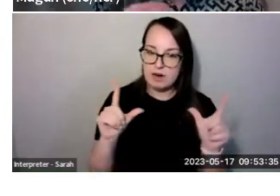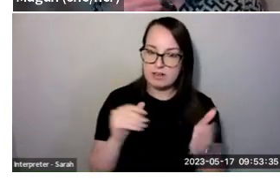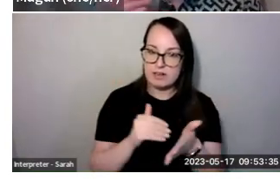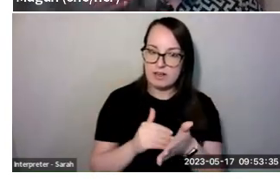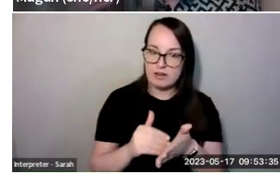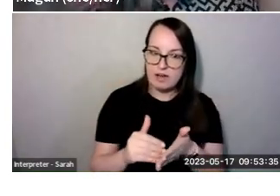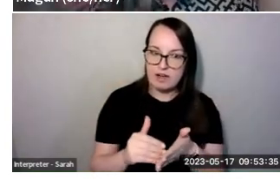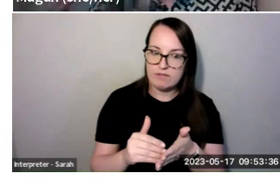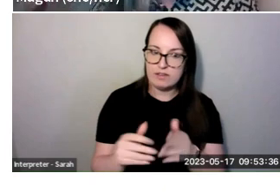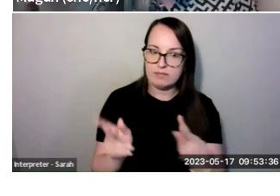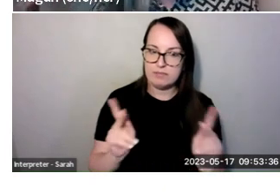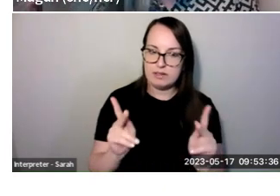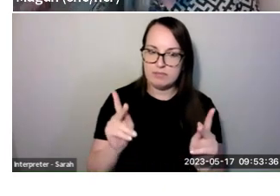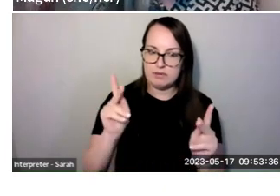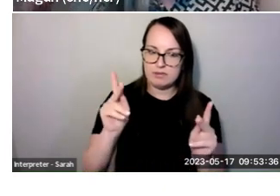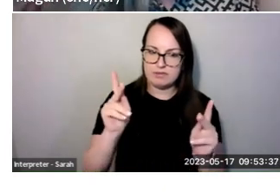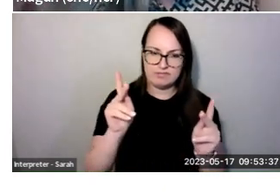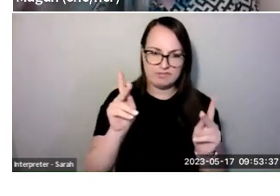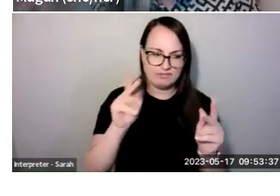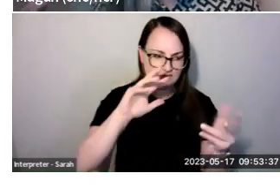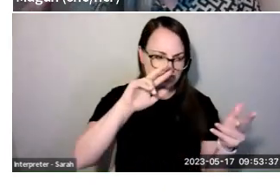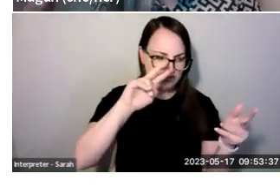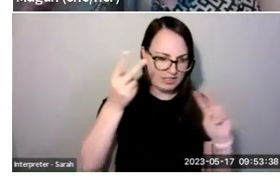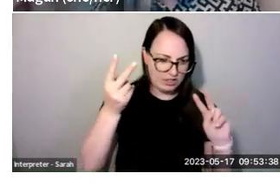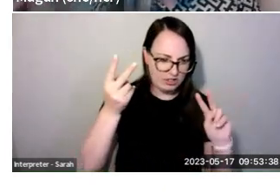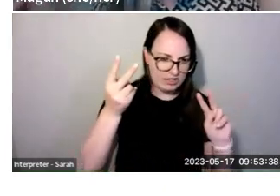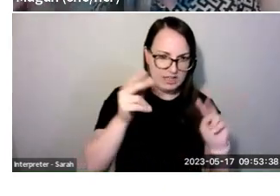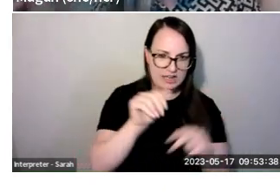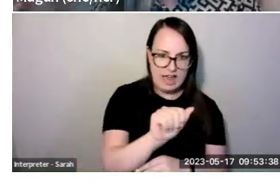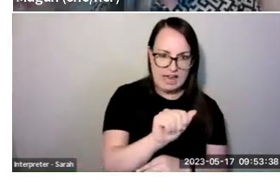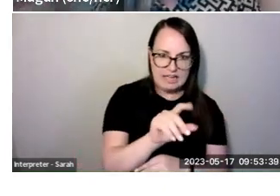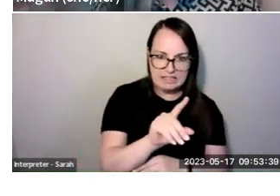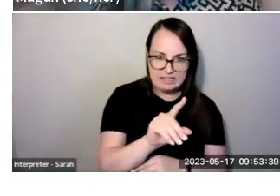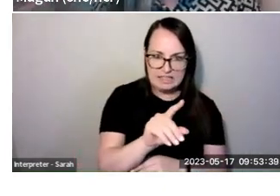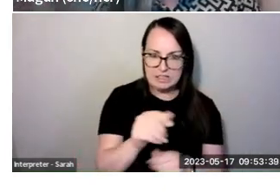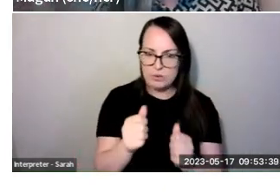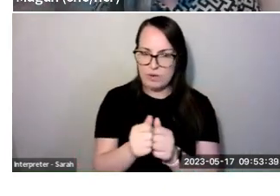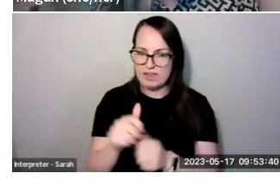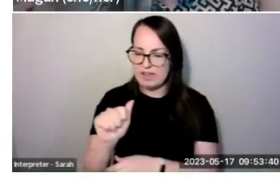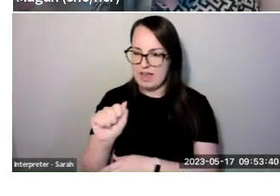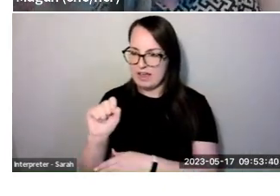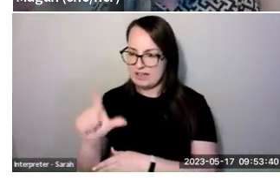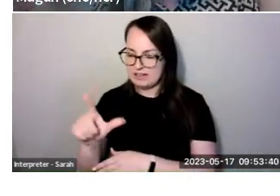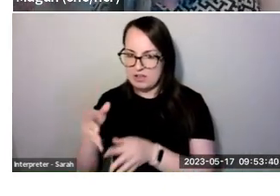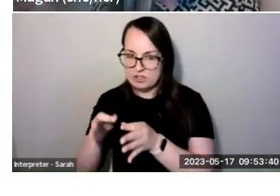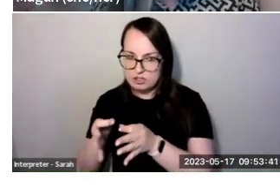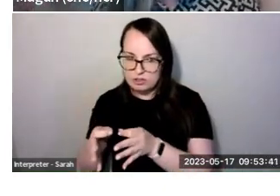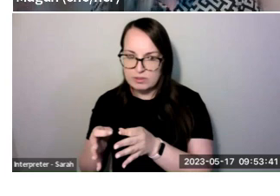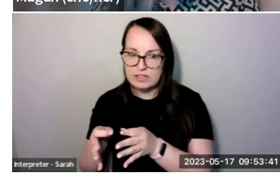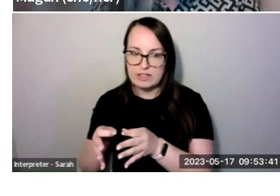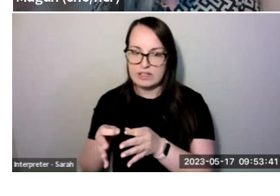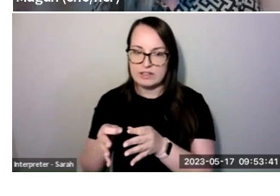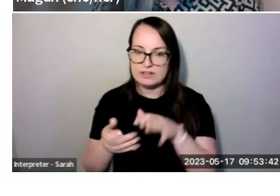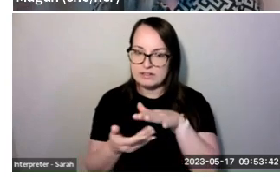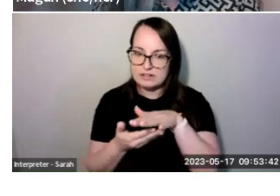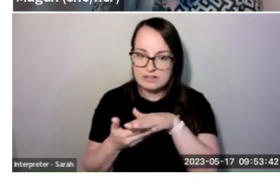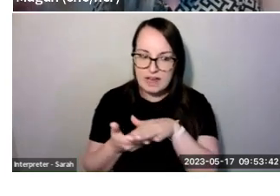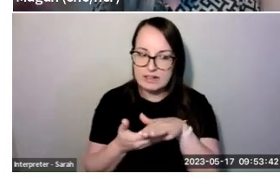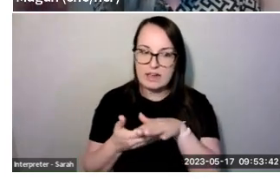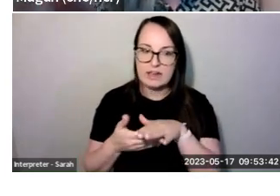people confuse audio description for individuals who are blind, with ASL or hearing assist or captions or things